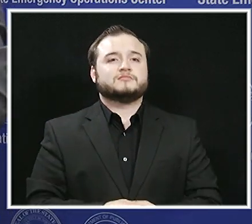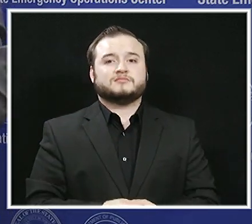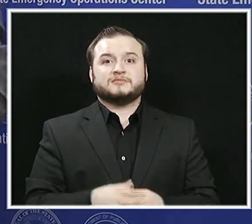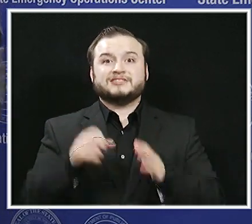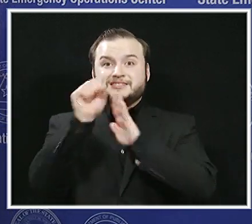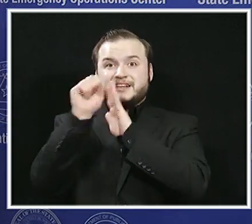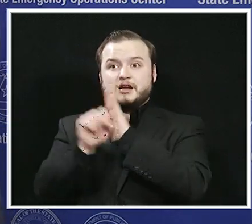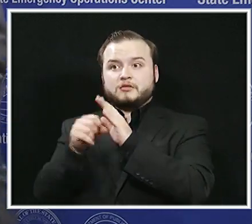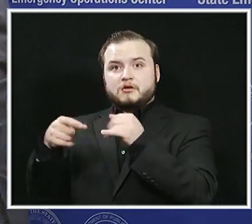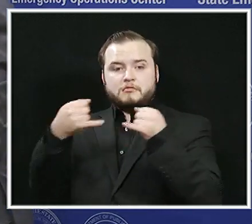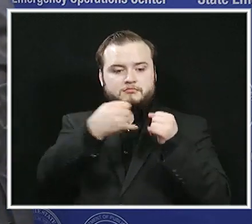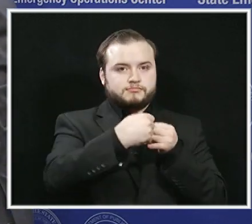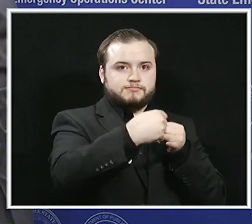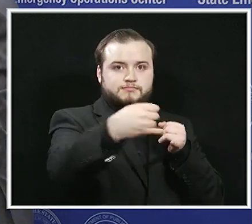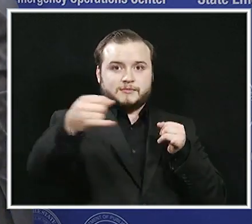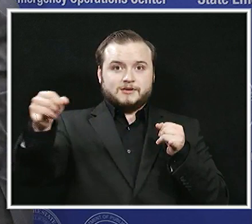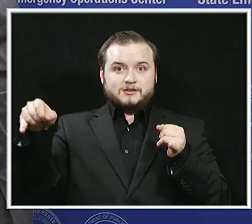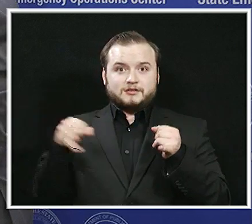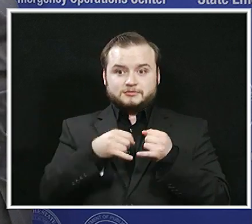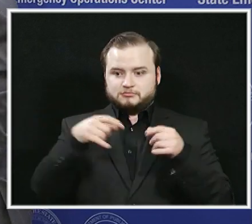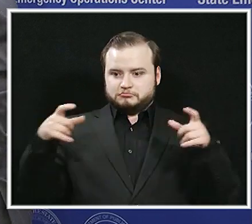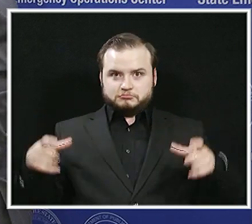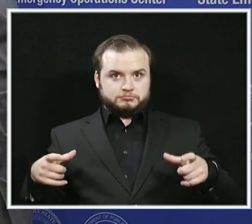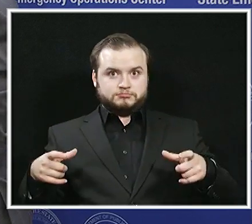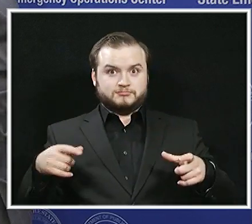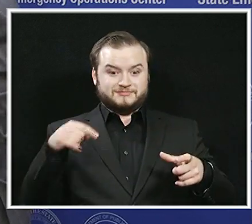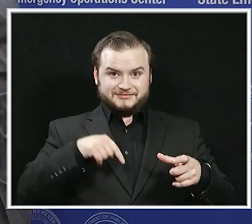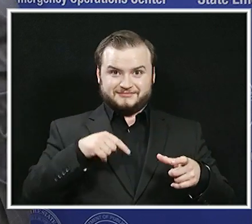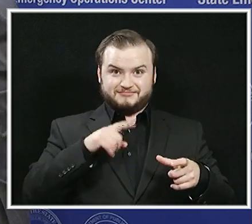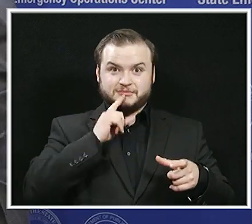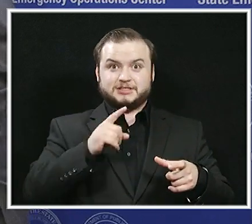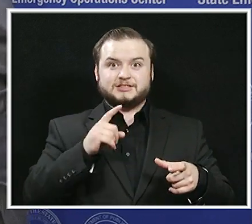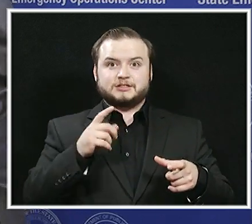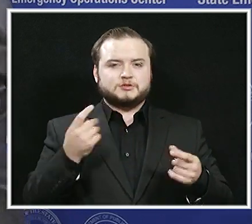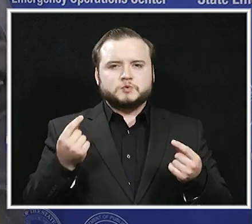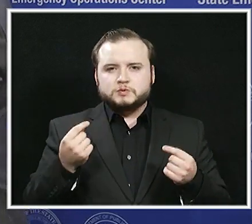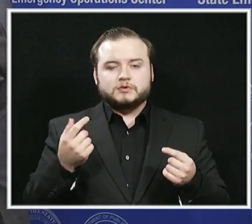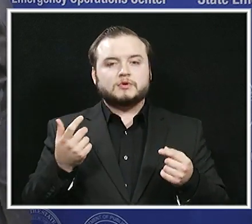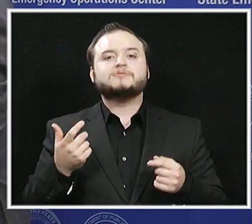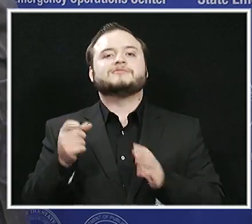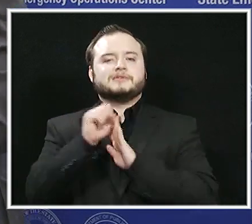these states on this graph is the decisions that were made by the people and